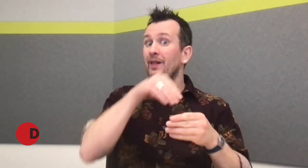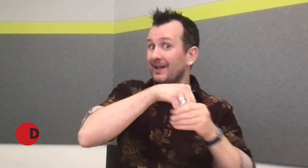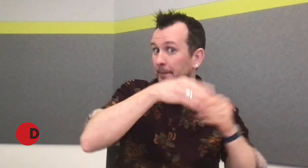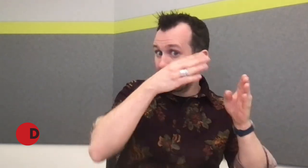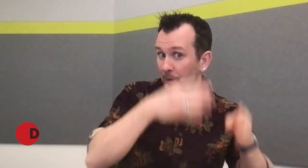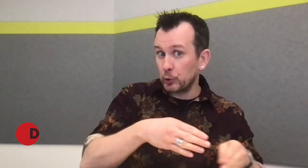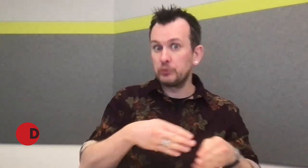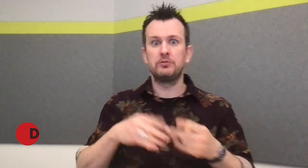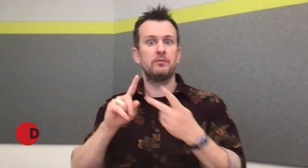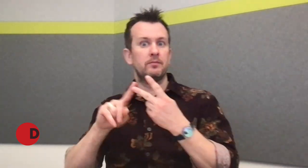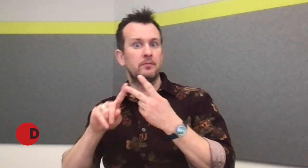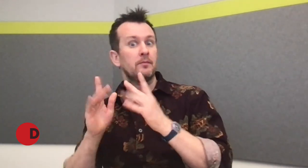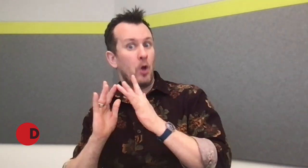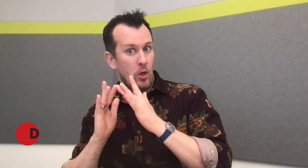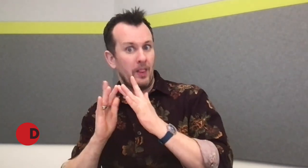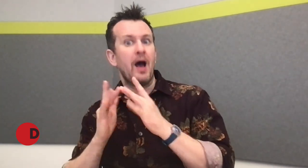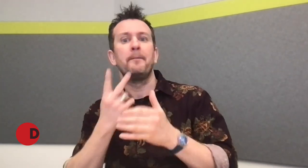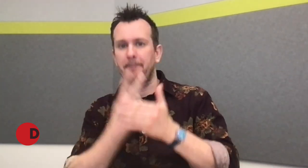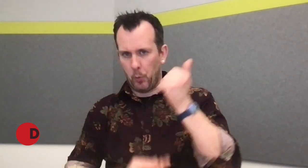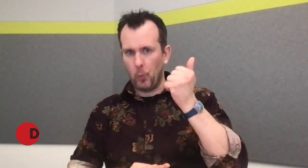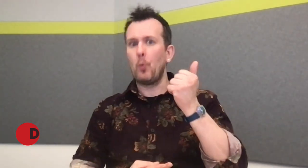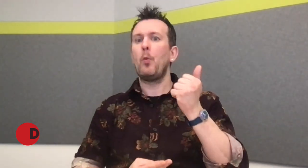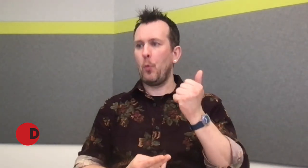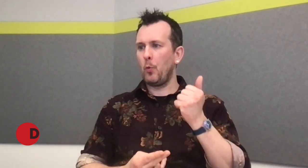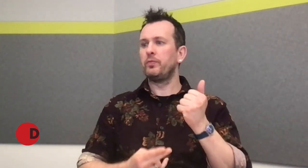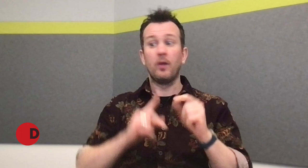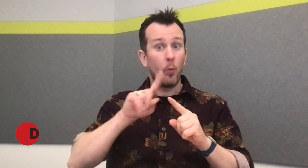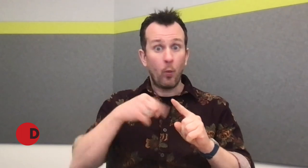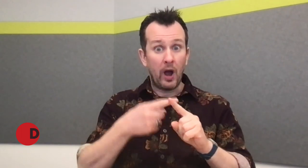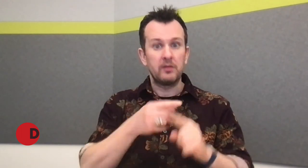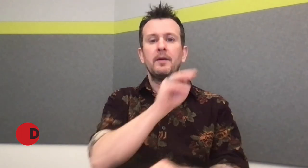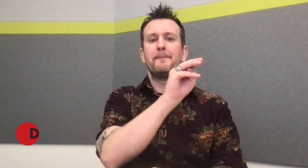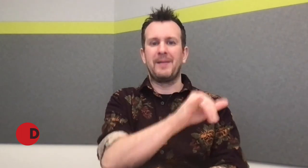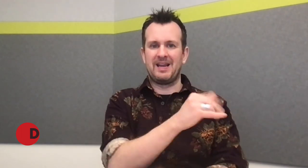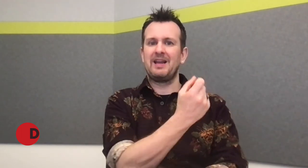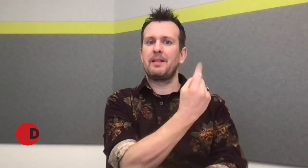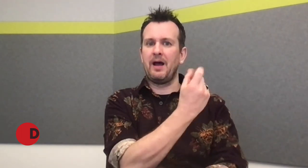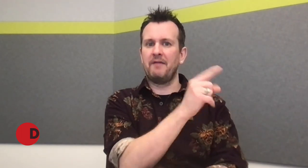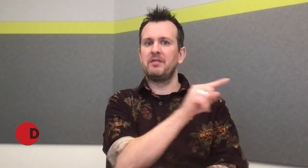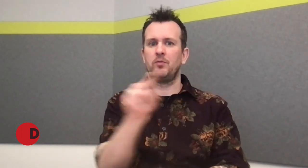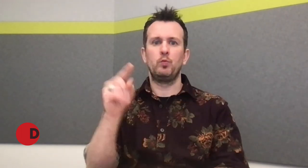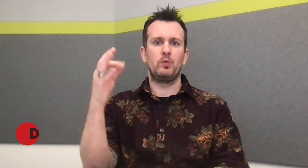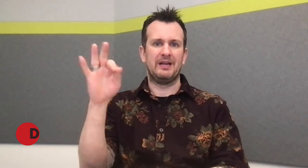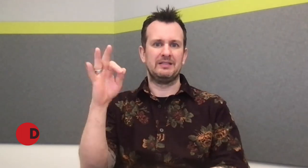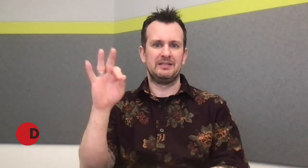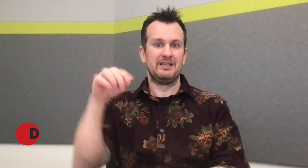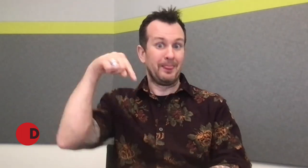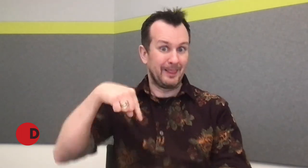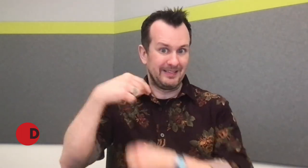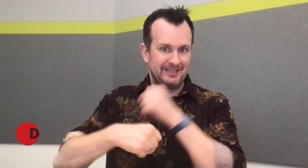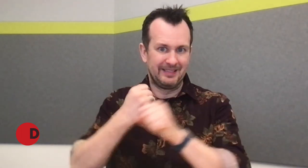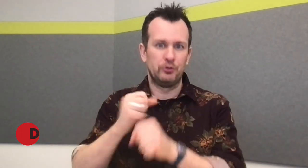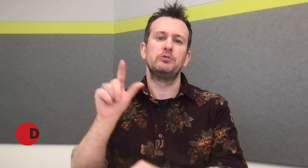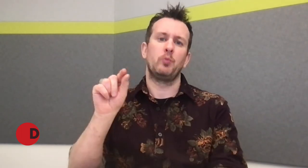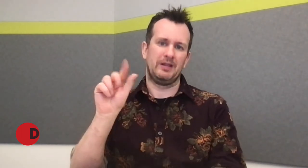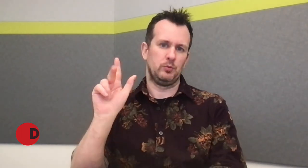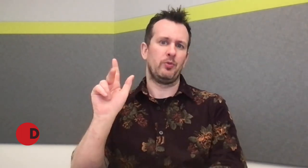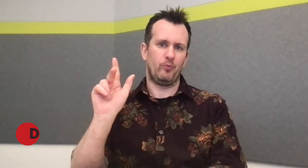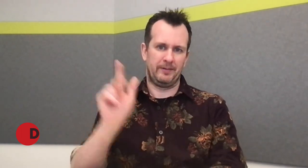both virtual and in person on May 11-19 2023.